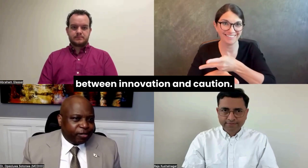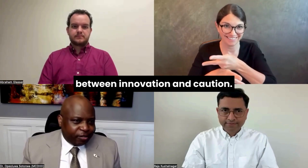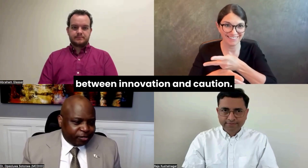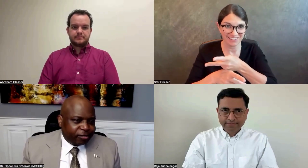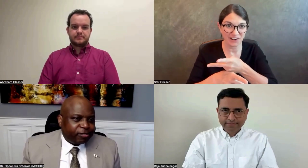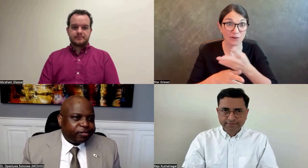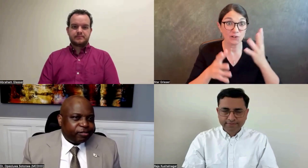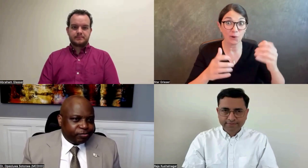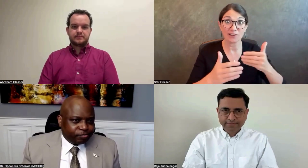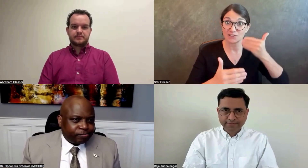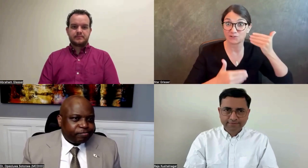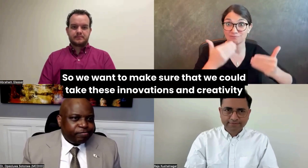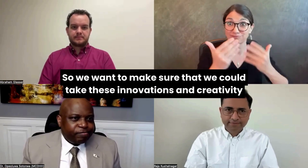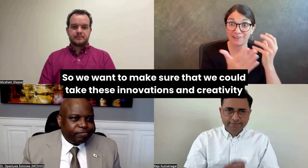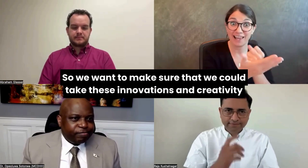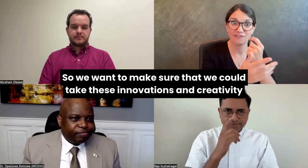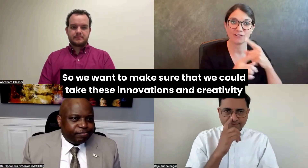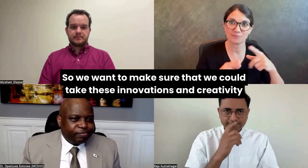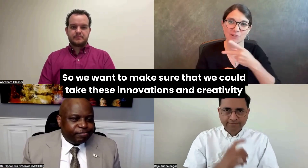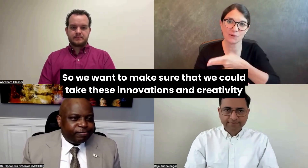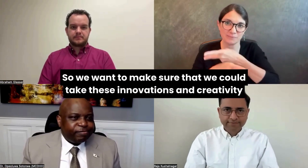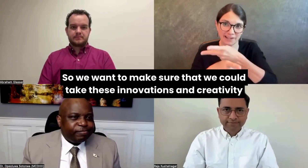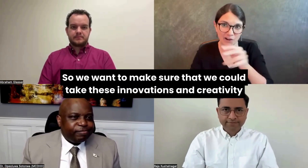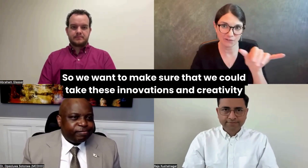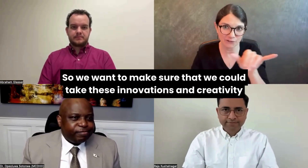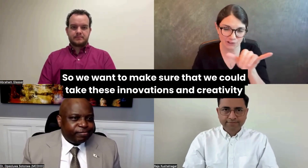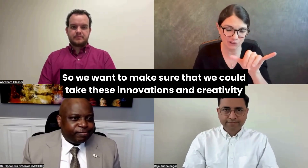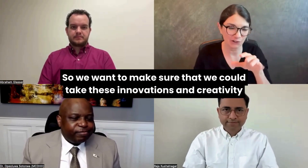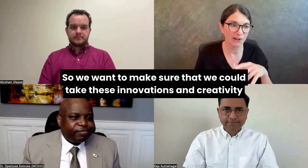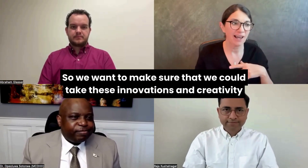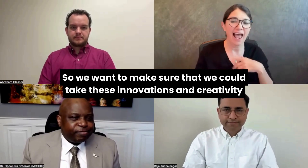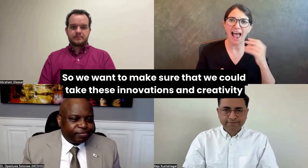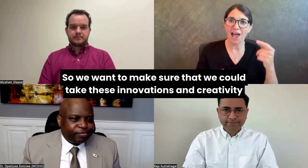So we want to make sure that we could take these innovations and creativity